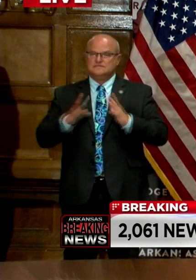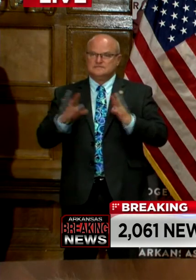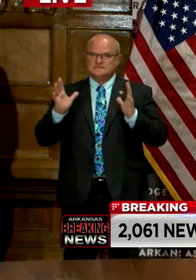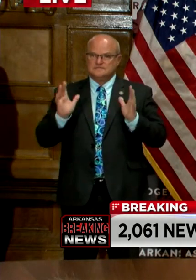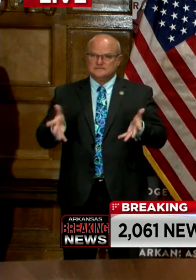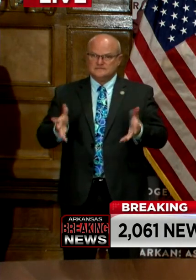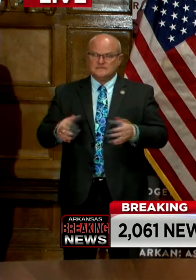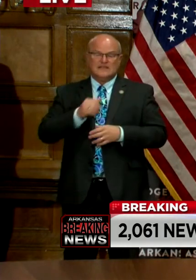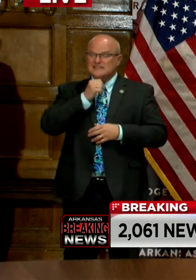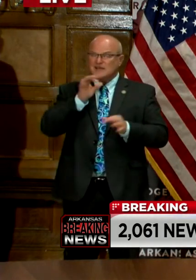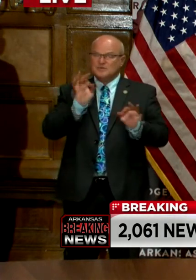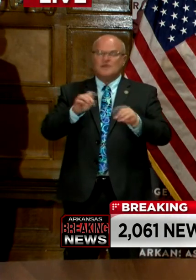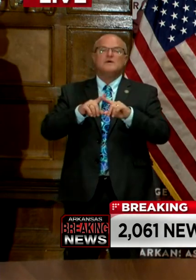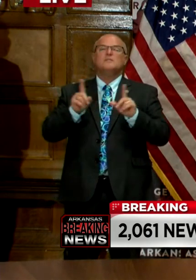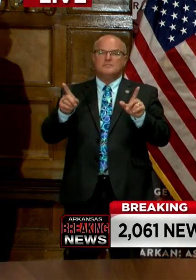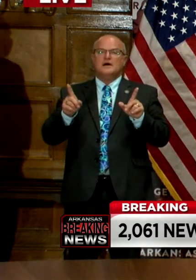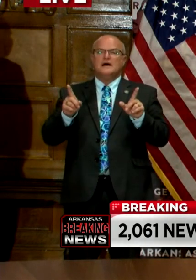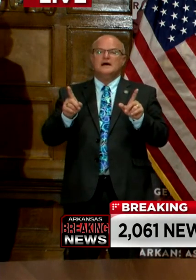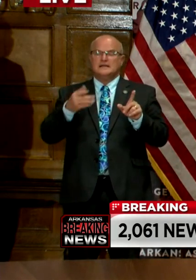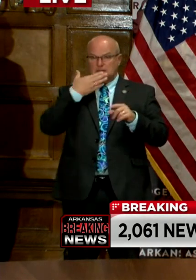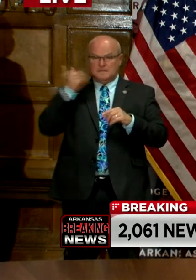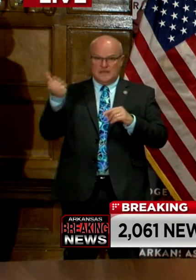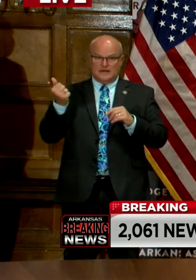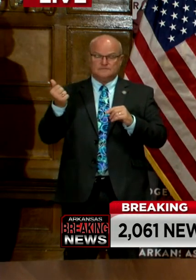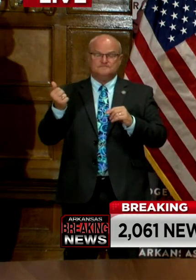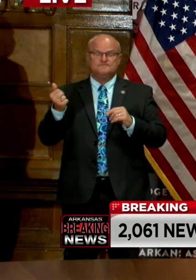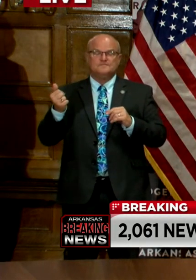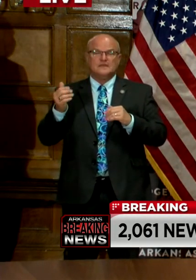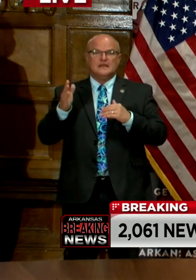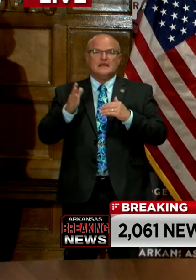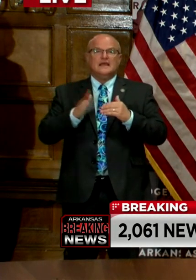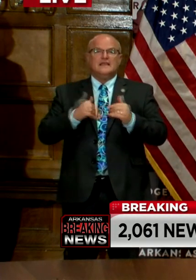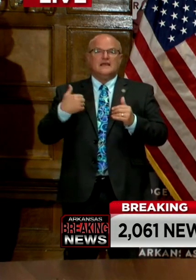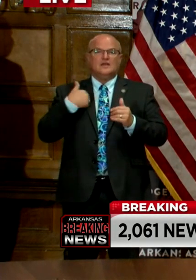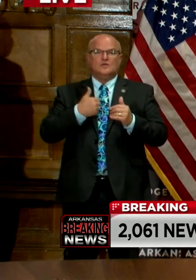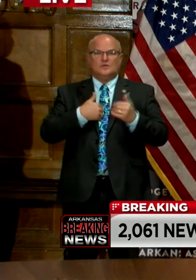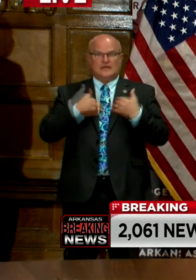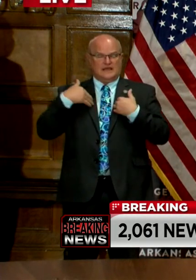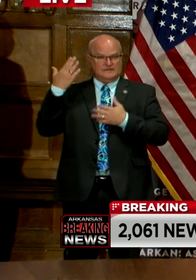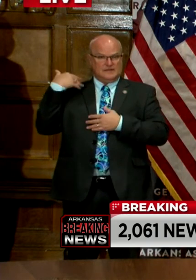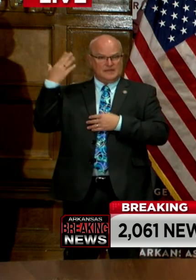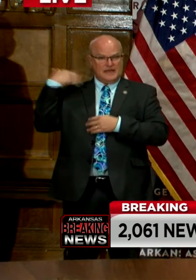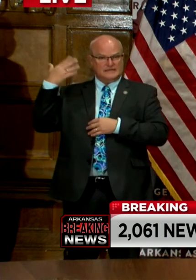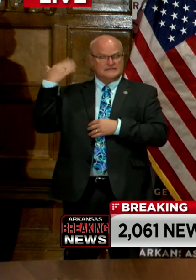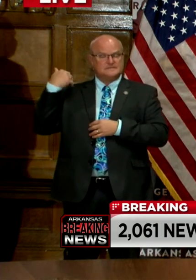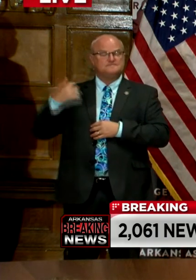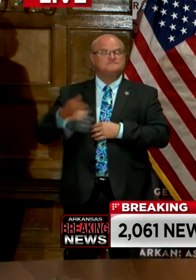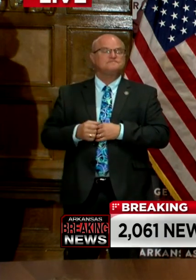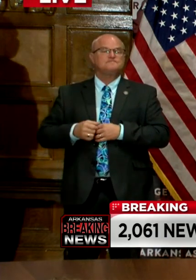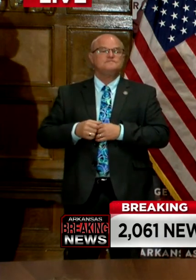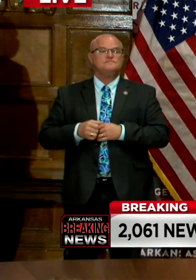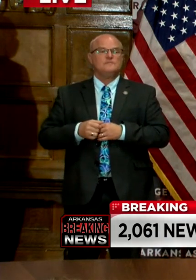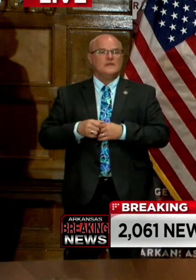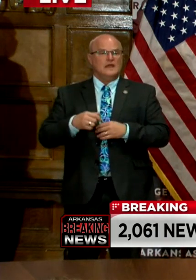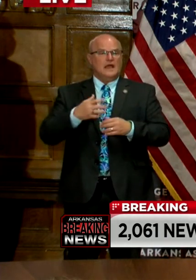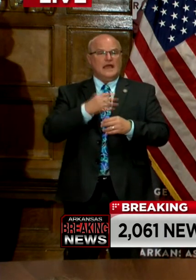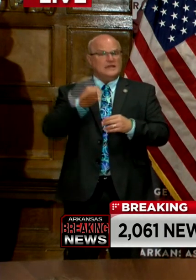YOU SAW TODAY A RECORD NUMBER OF TESTS BEING DONE SO THE TESTING RESOURCES ARE NOT PERFECT BUT THEY ARE CERTAINLY CONSIDERABLY